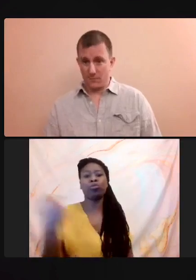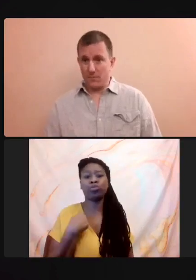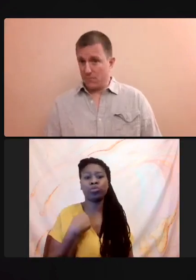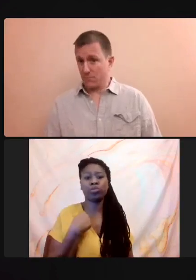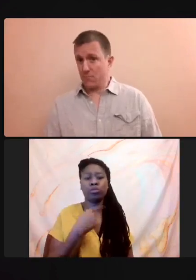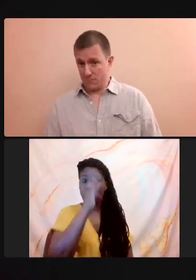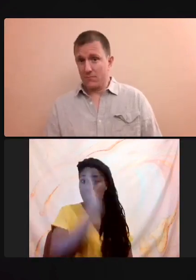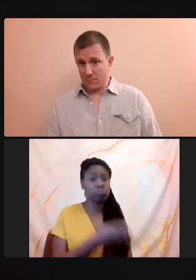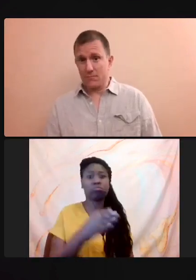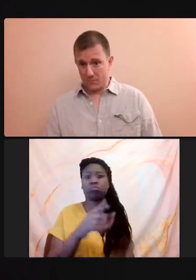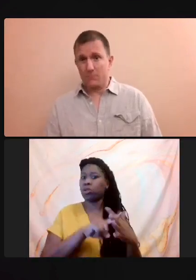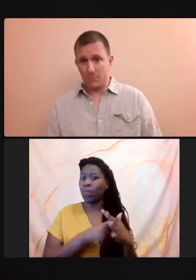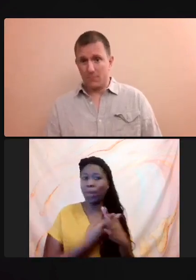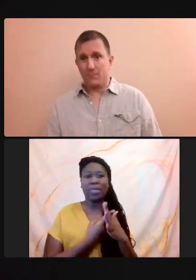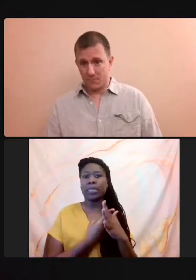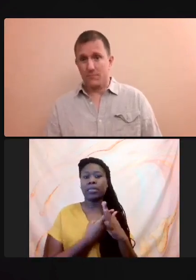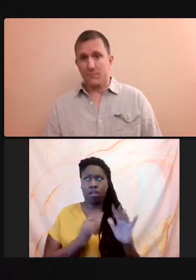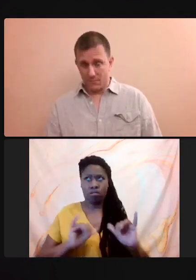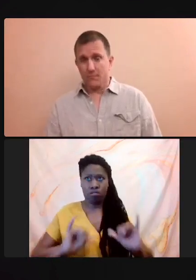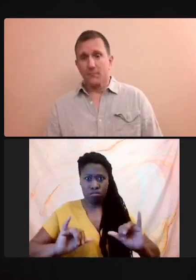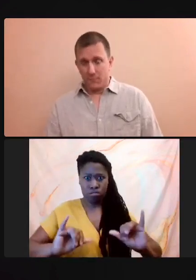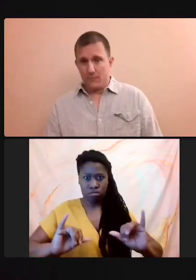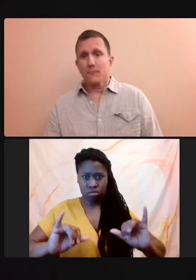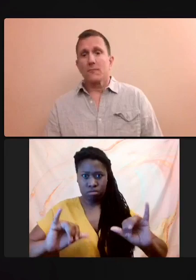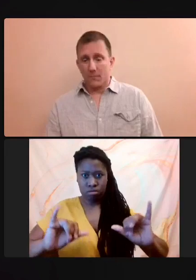that we bring them back to the fold and that we give back to the community.